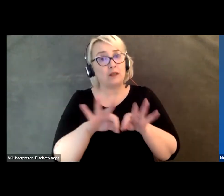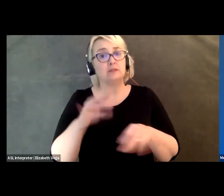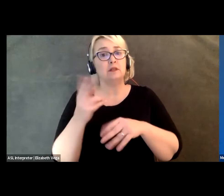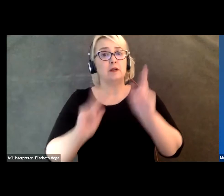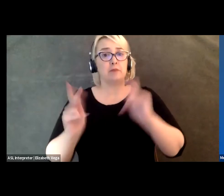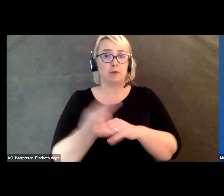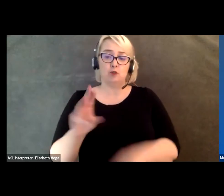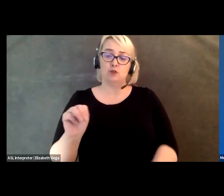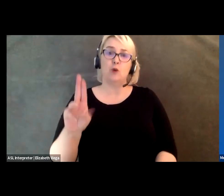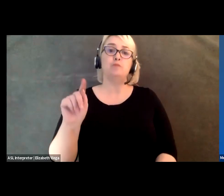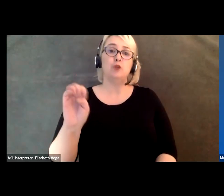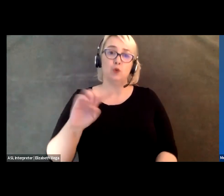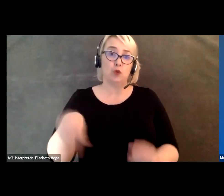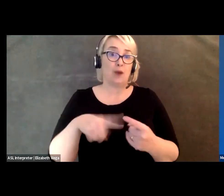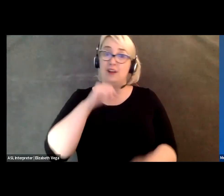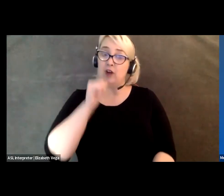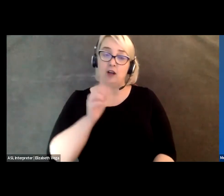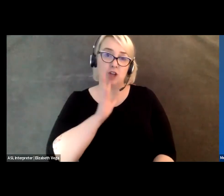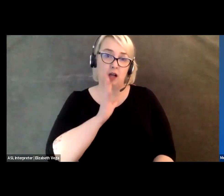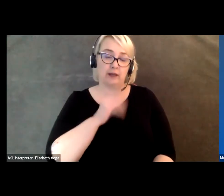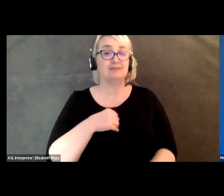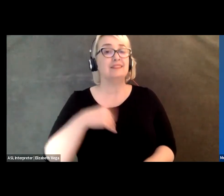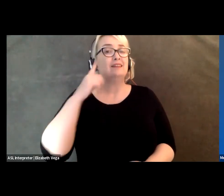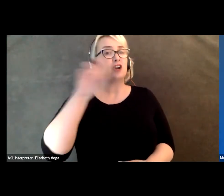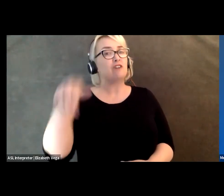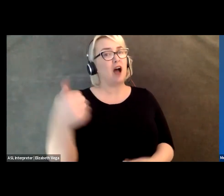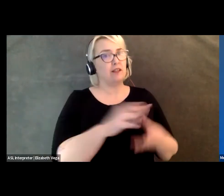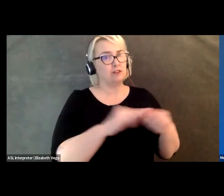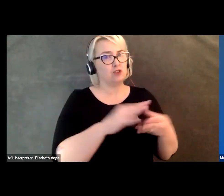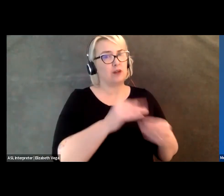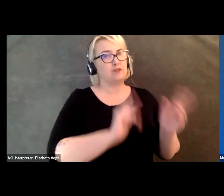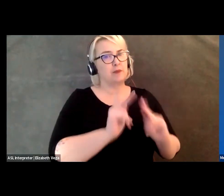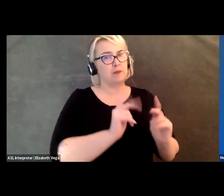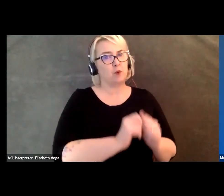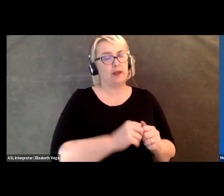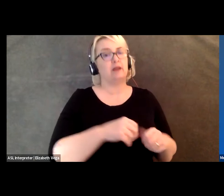A story from people with disabilities, mobile disabilities who say the